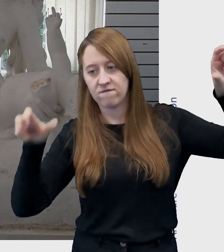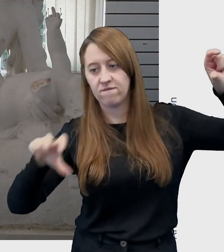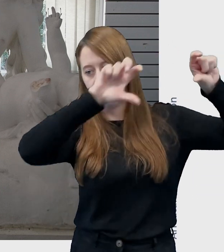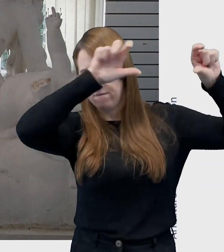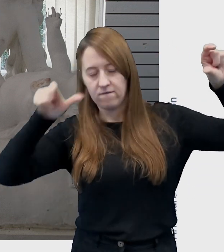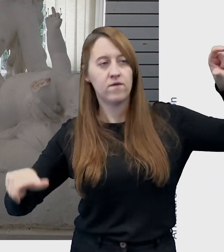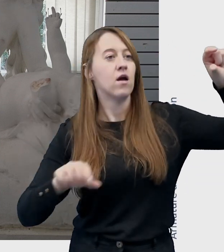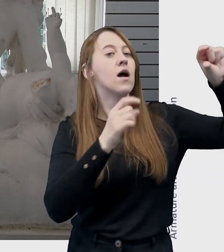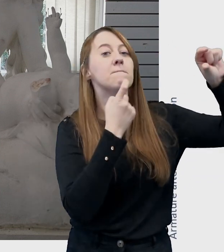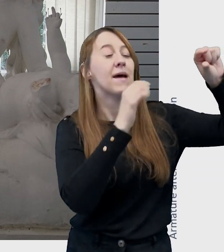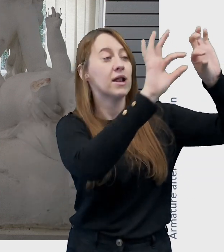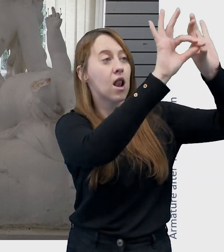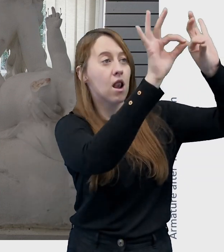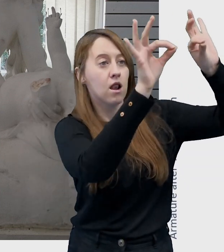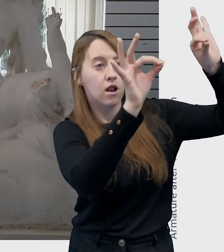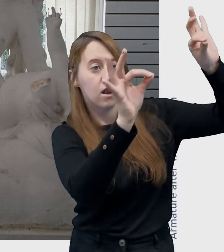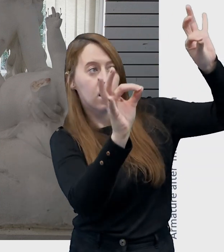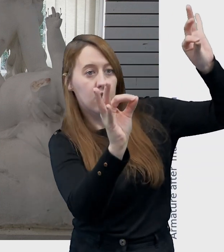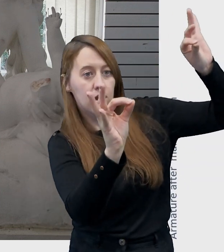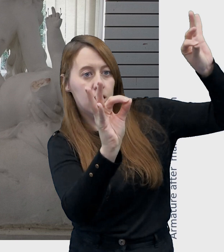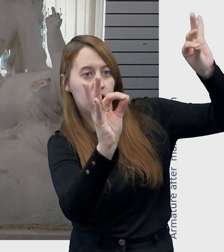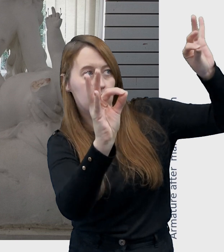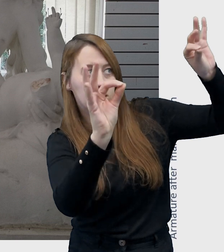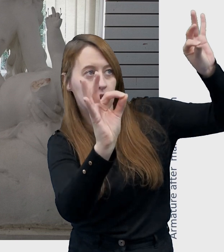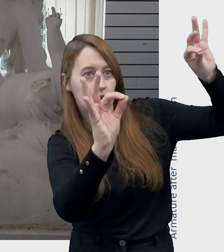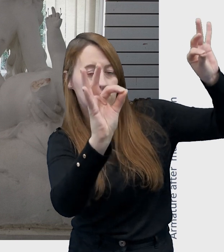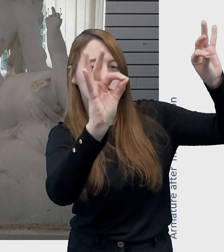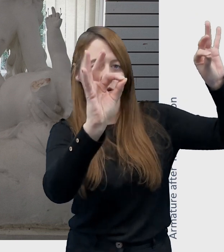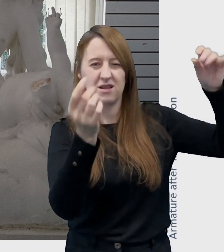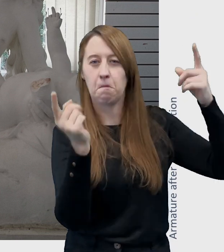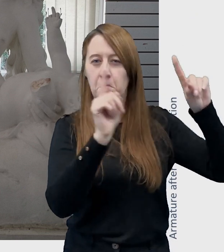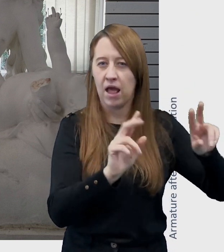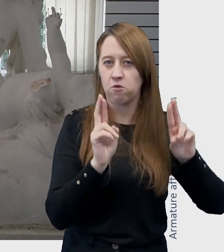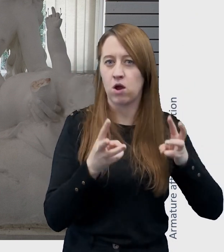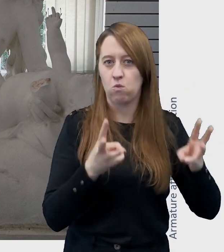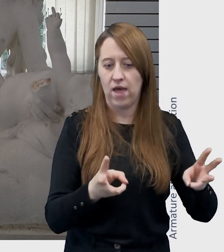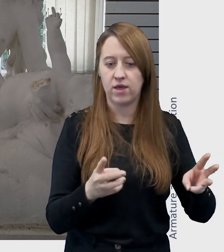could be back in the right position. I worked with Church Art Metals to do this.